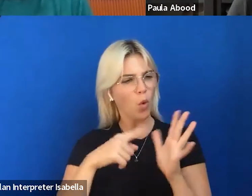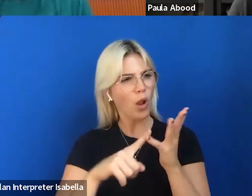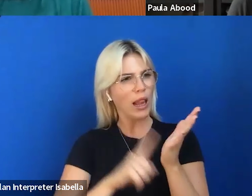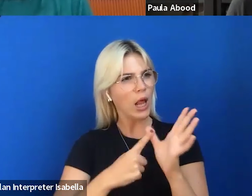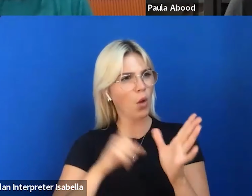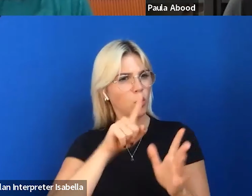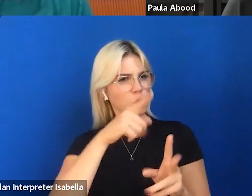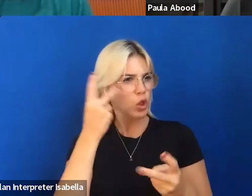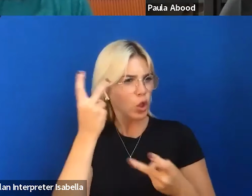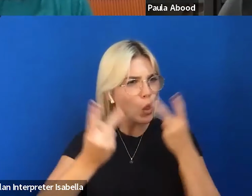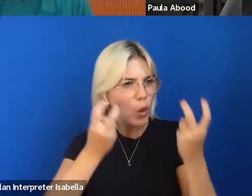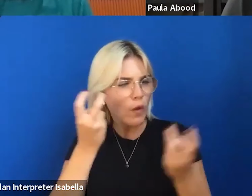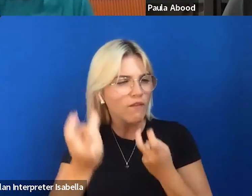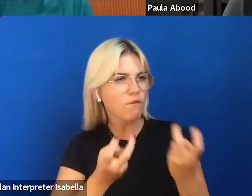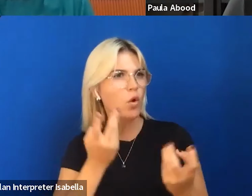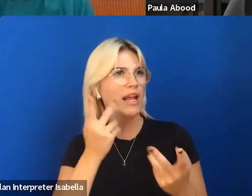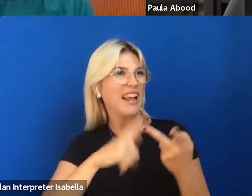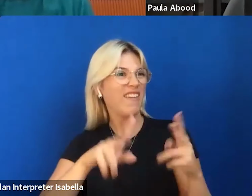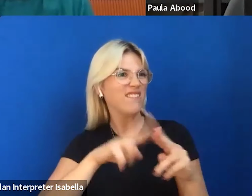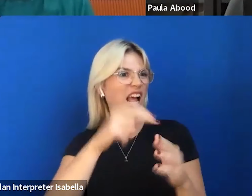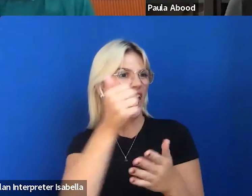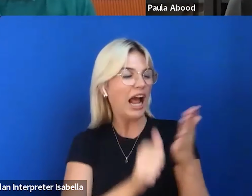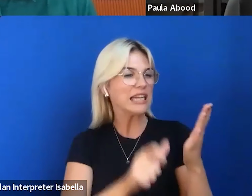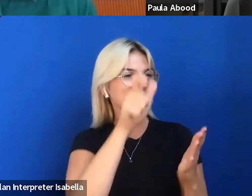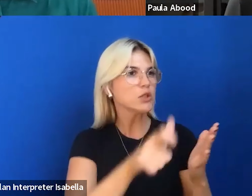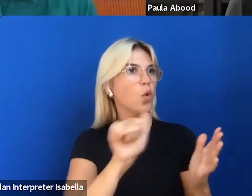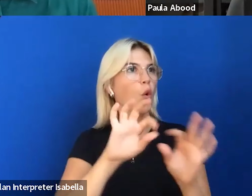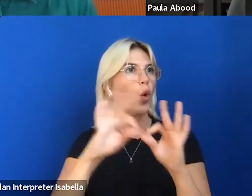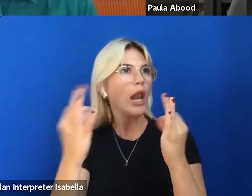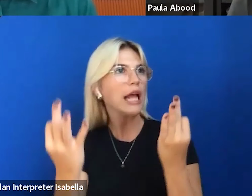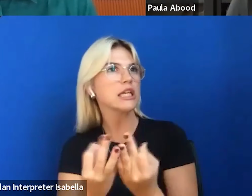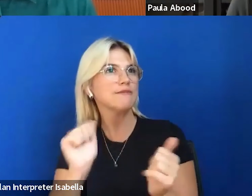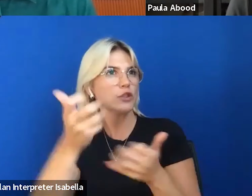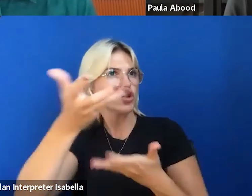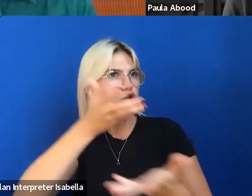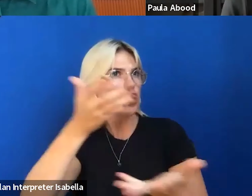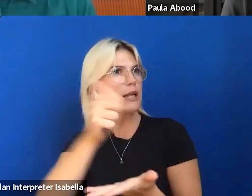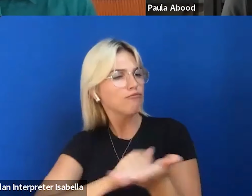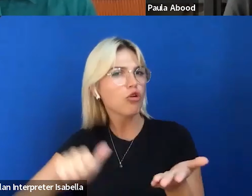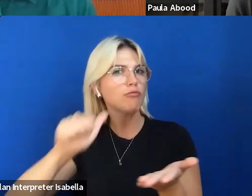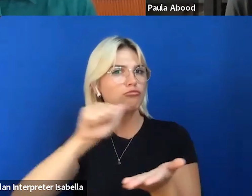or organisation has consulted appropriately? Thank you.